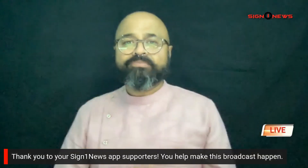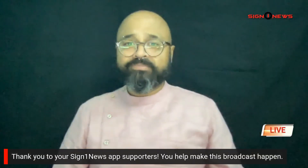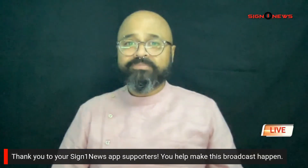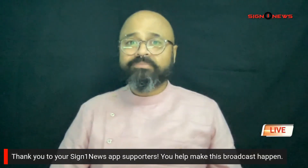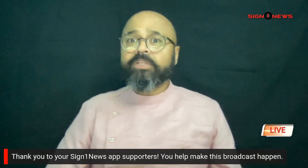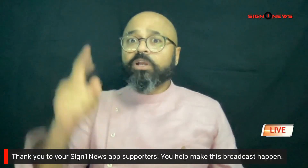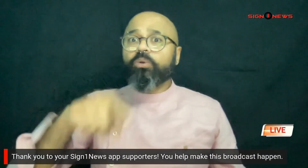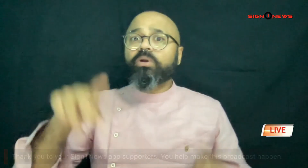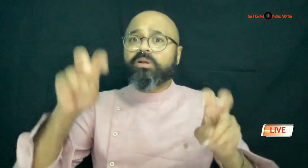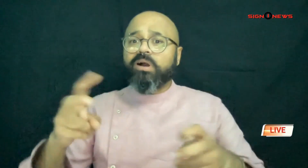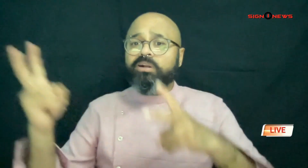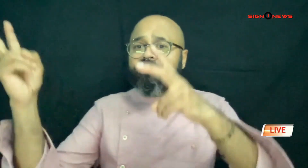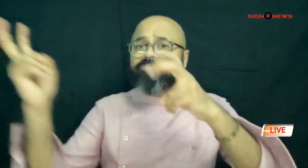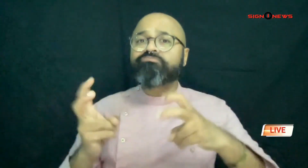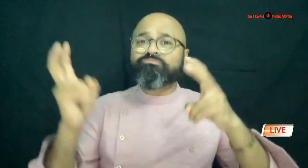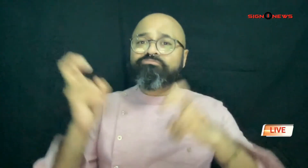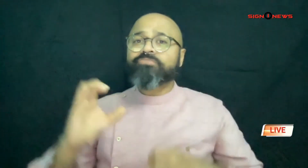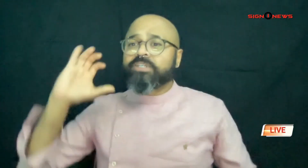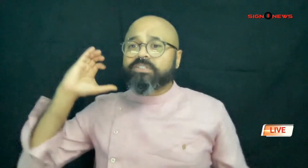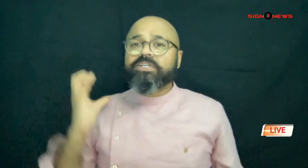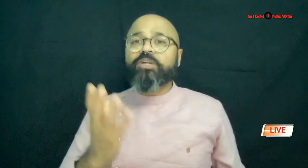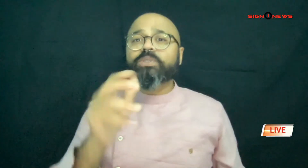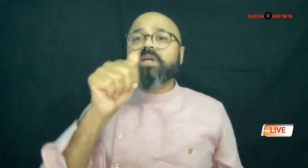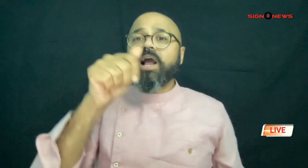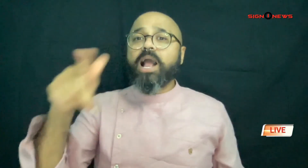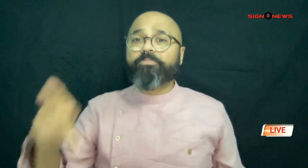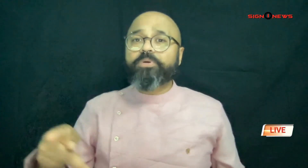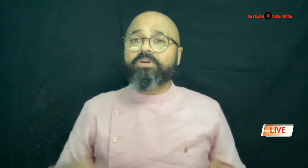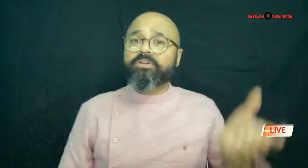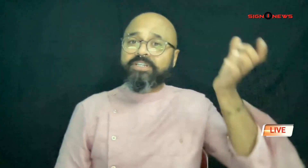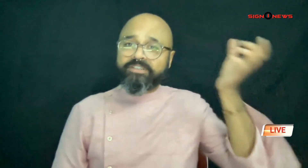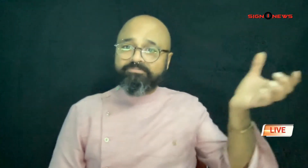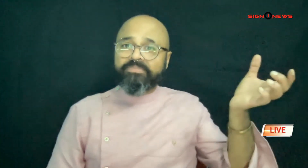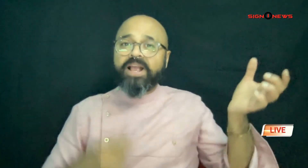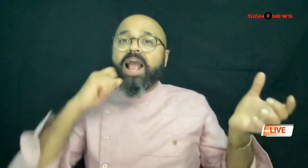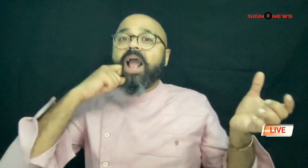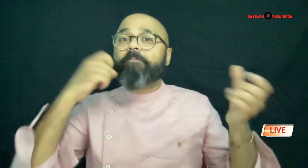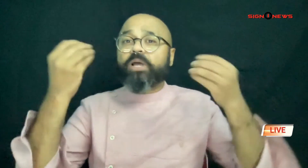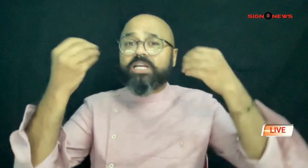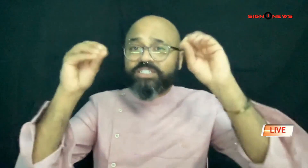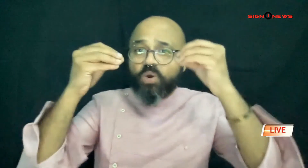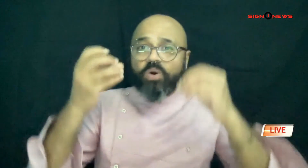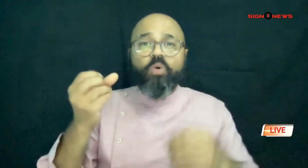you can download the Sign1News app by heading to the app store or Google play